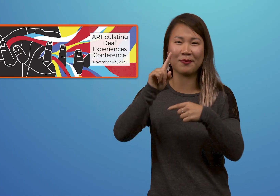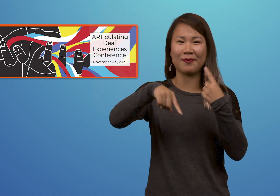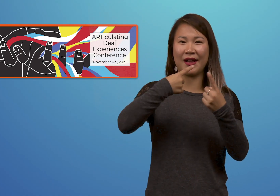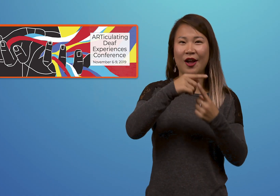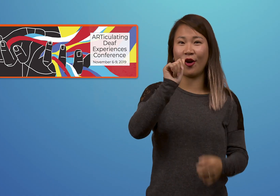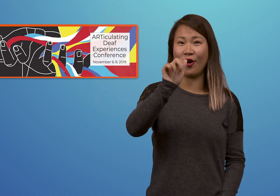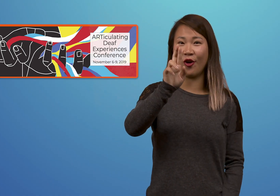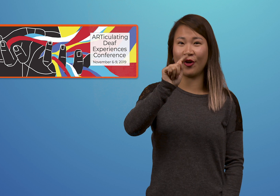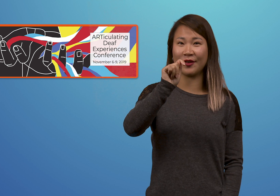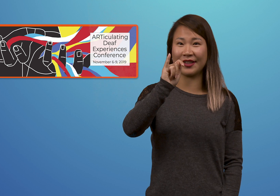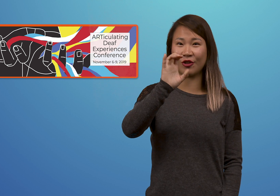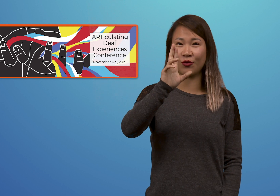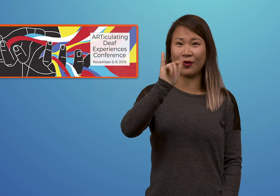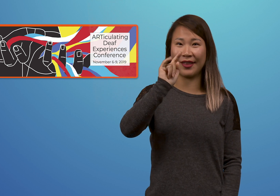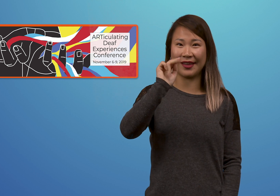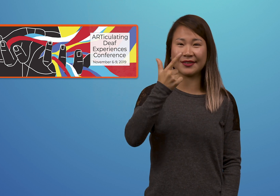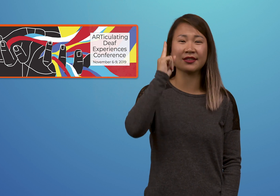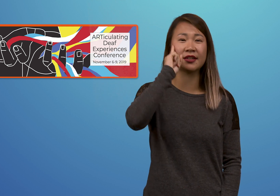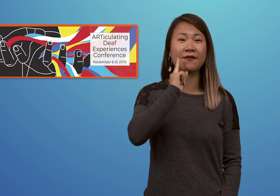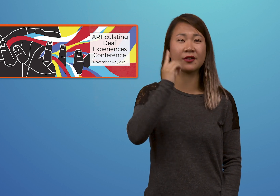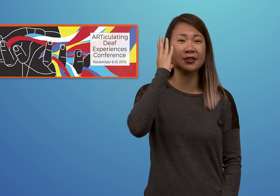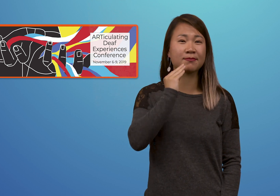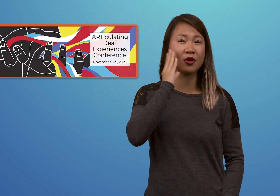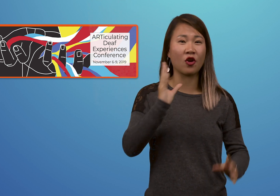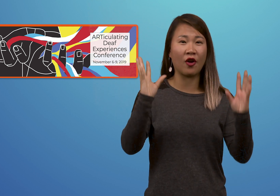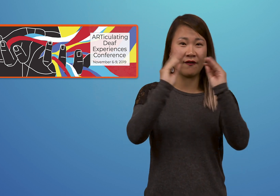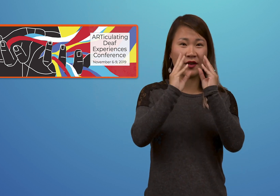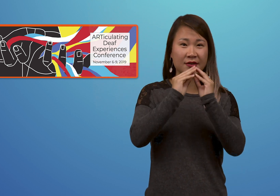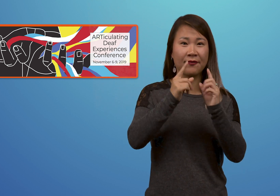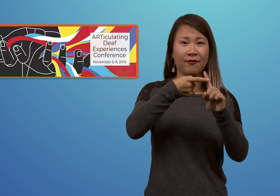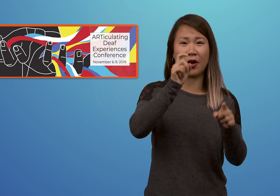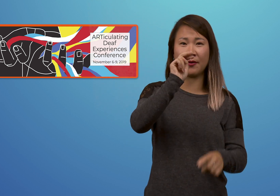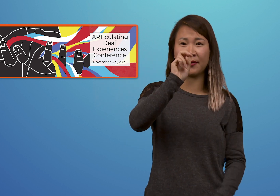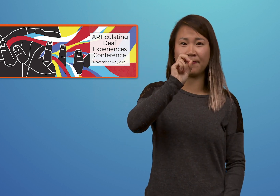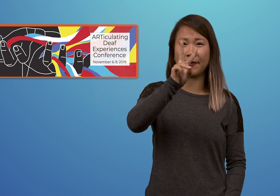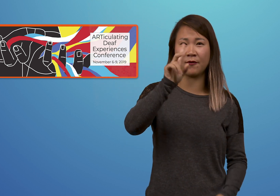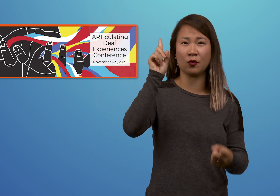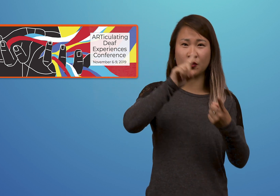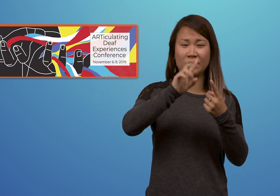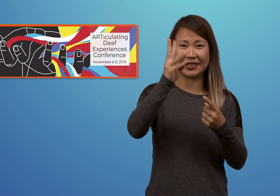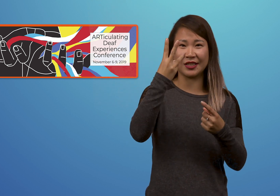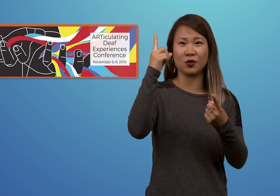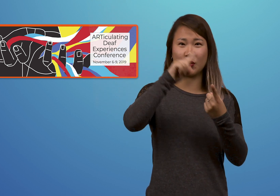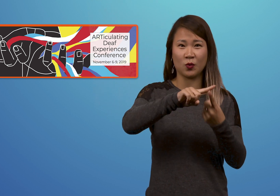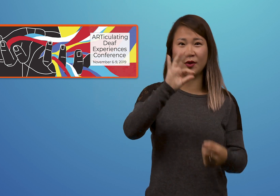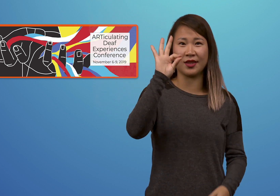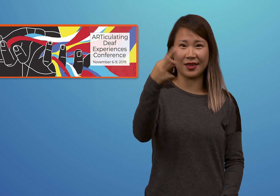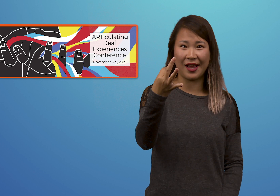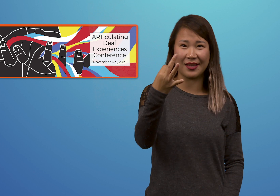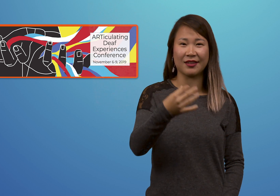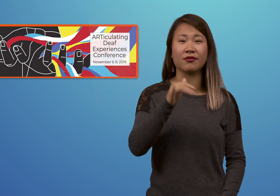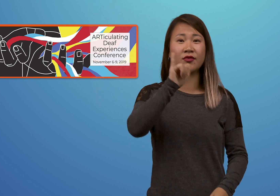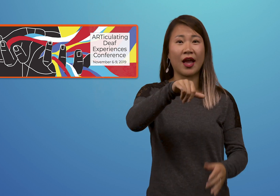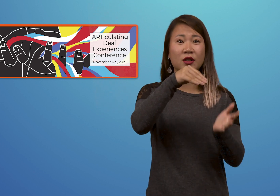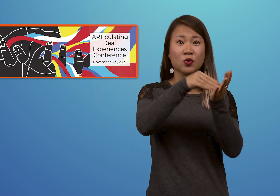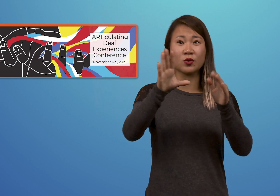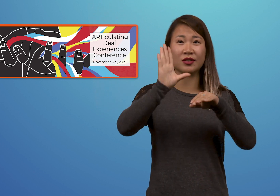Eunyoung: And here is our usual reminder about the ARTiculating Deaf Experiences Conference from November 6-9!